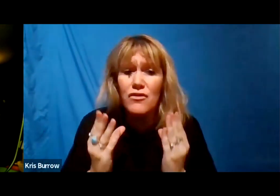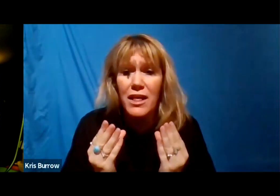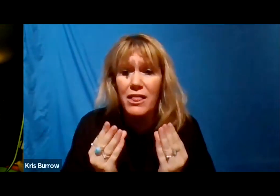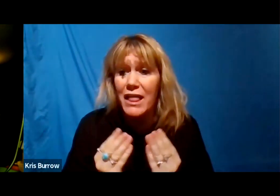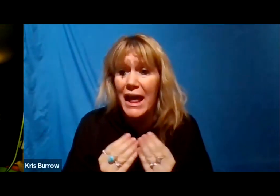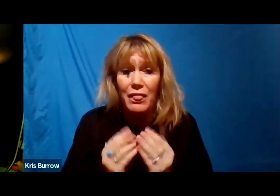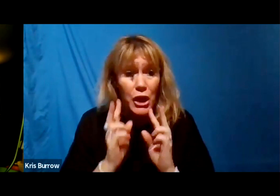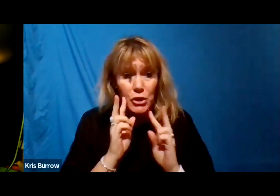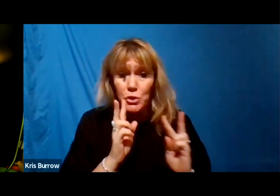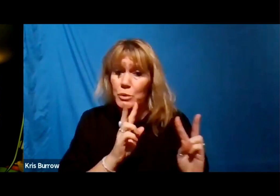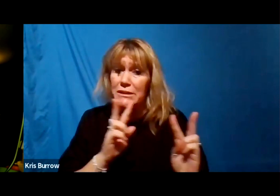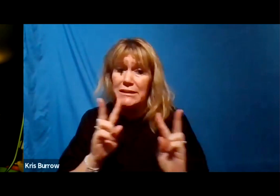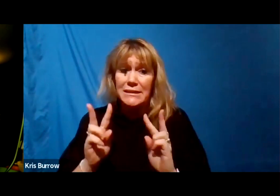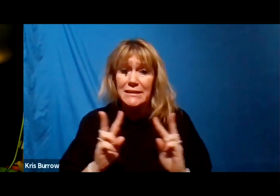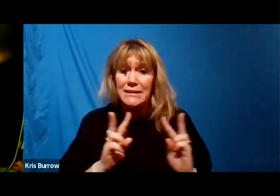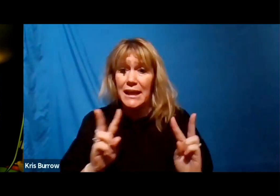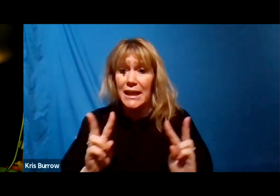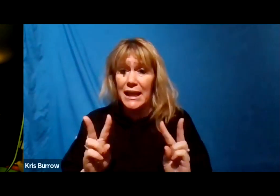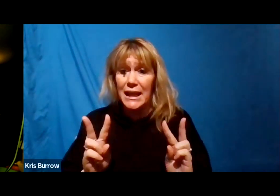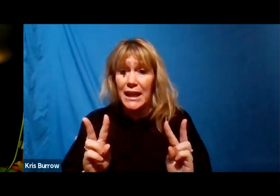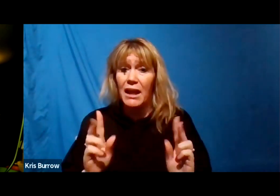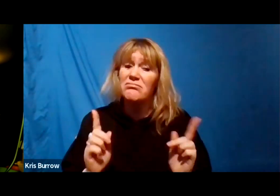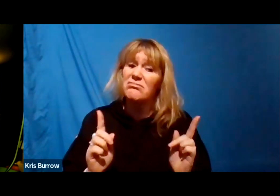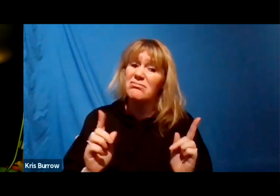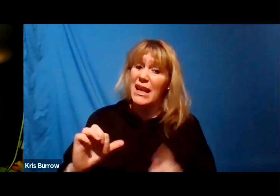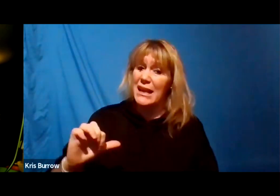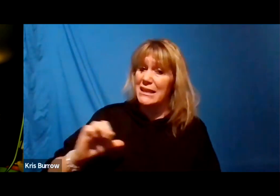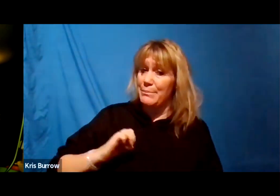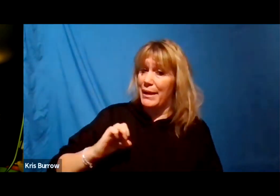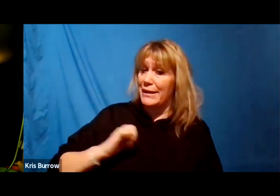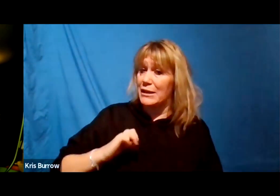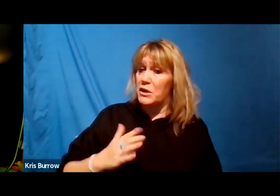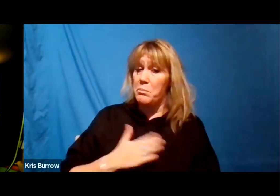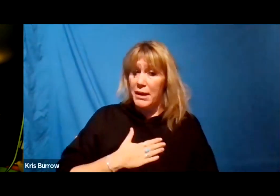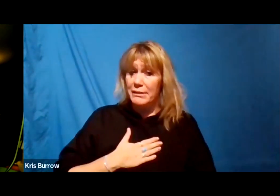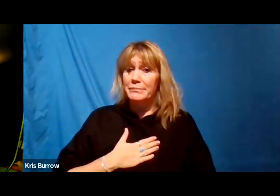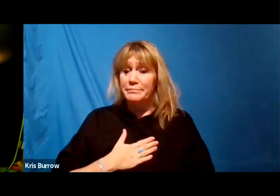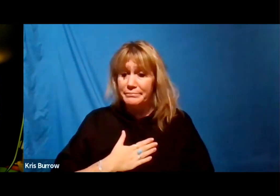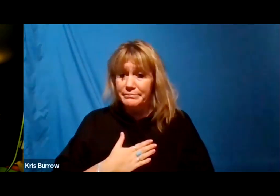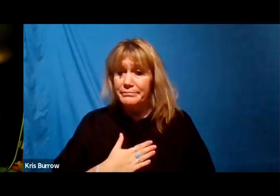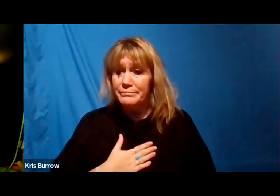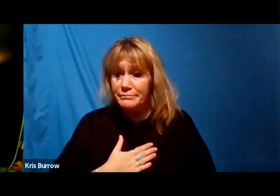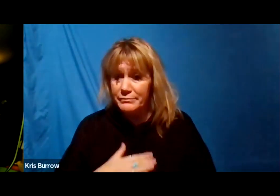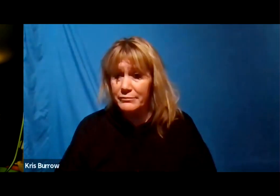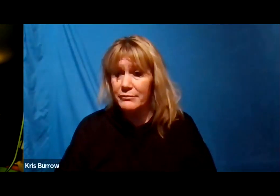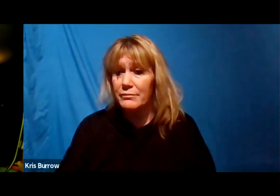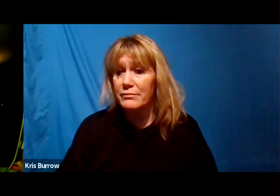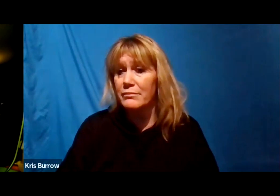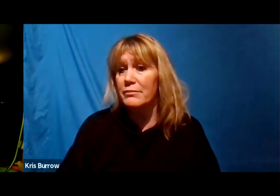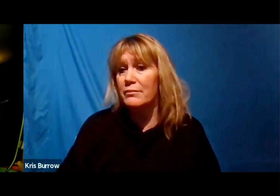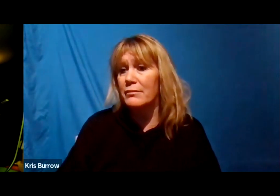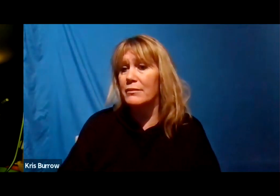You'd do for something, you'll do very well for me.